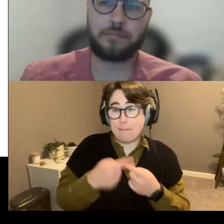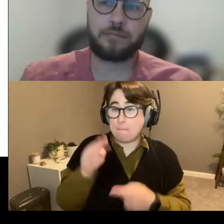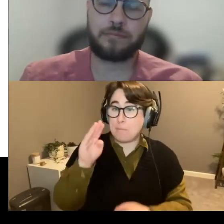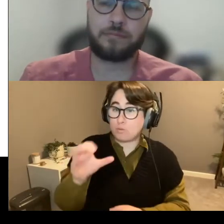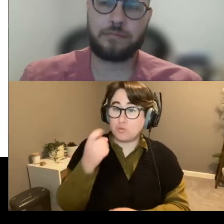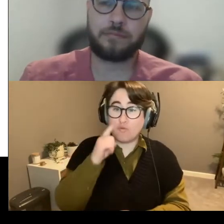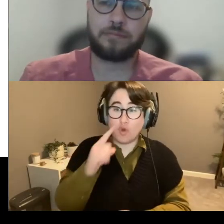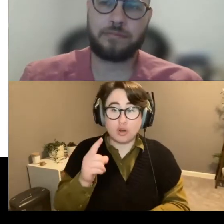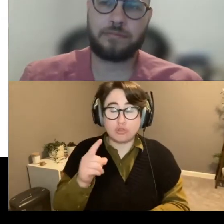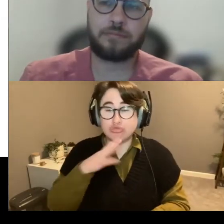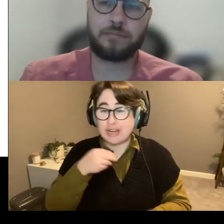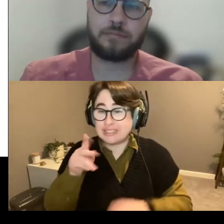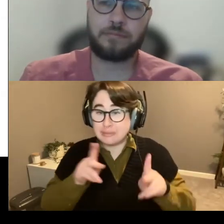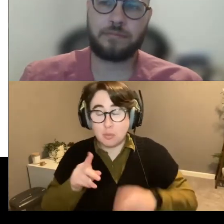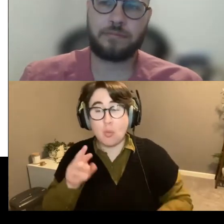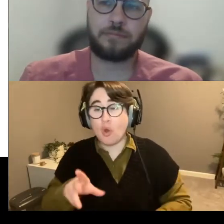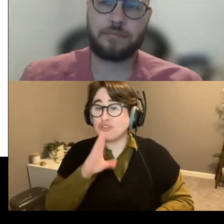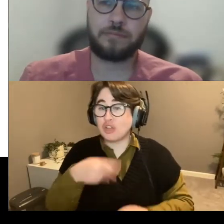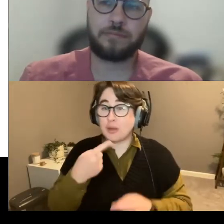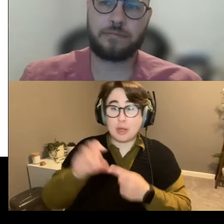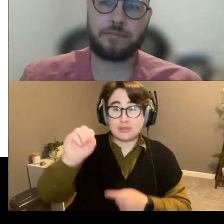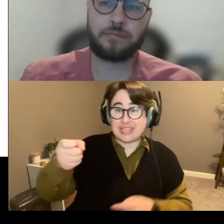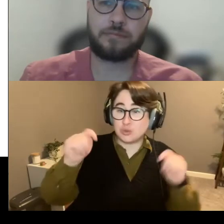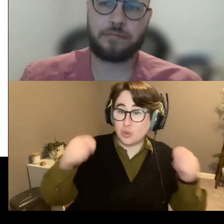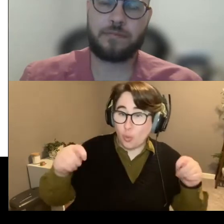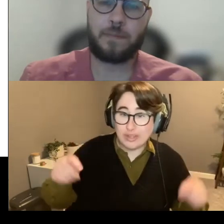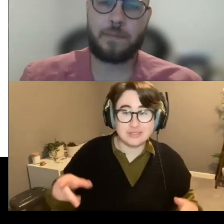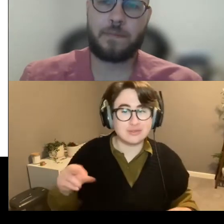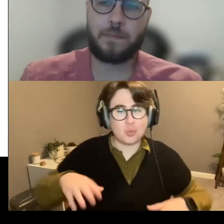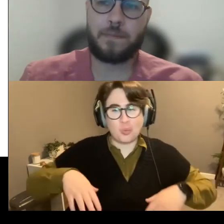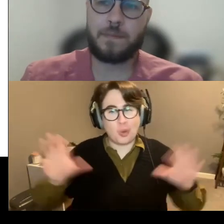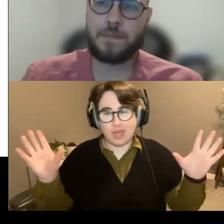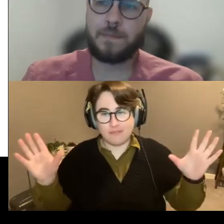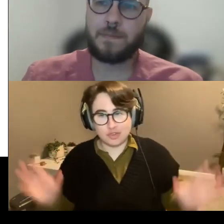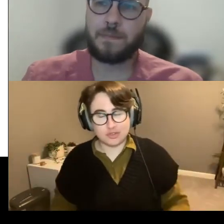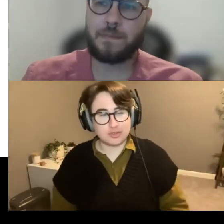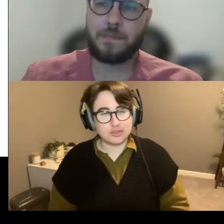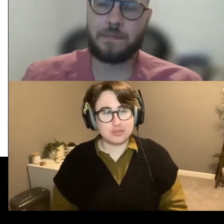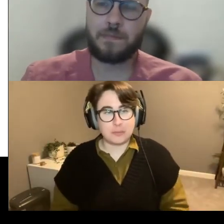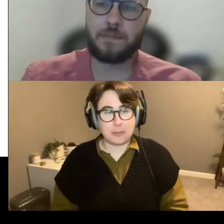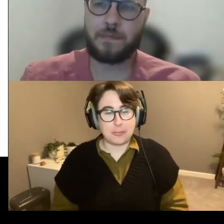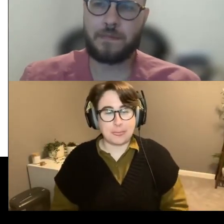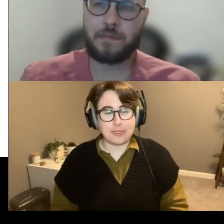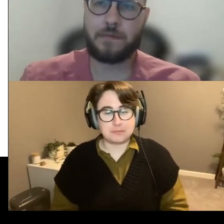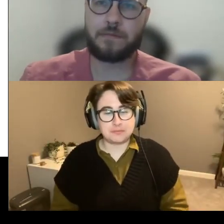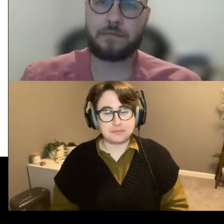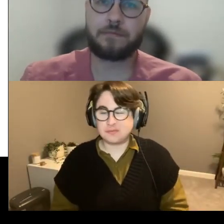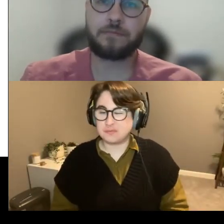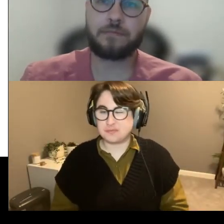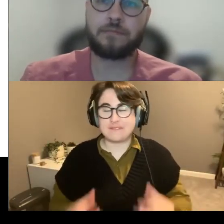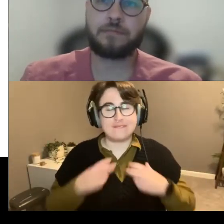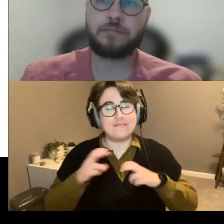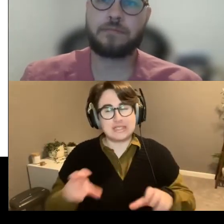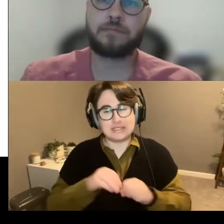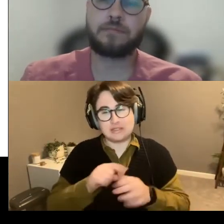or we're gonna talk about sex toys or whatever. So yeah, just really invest in all those kinds of things.